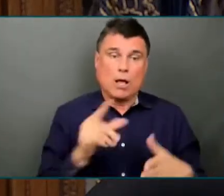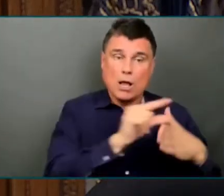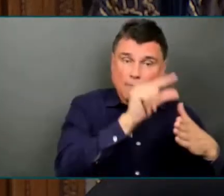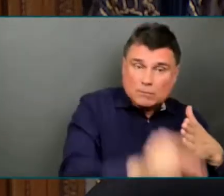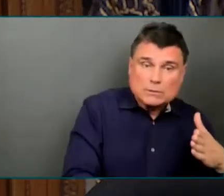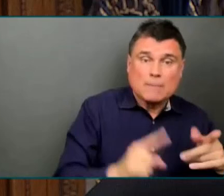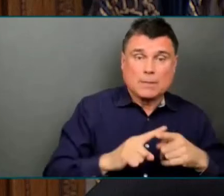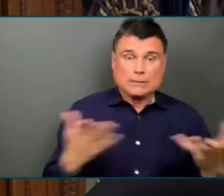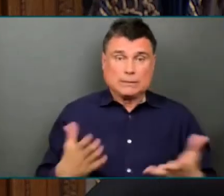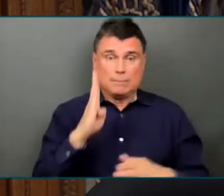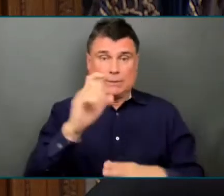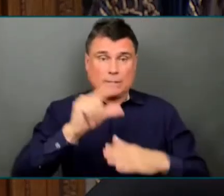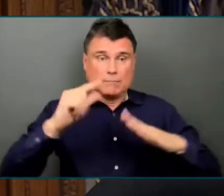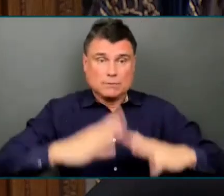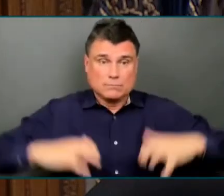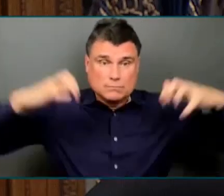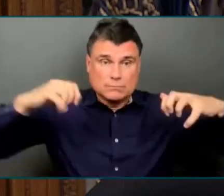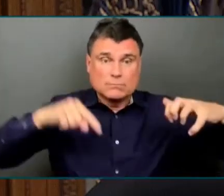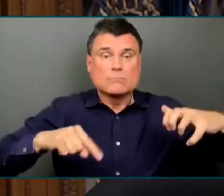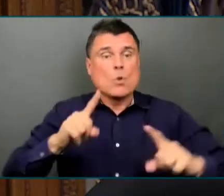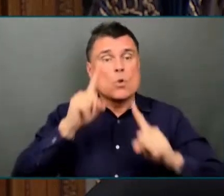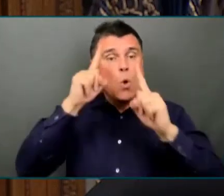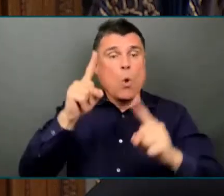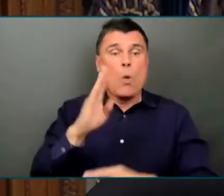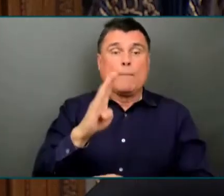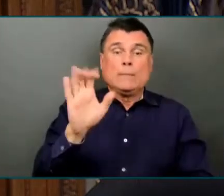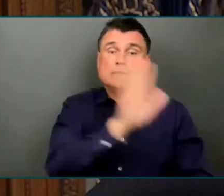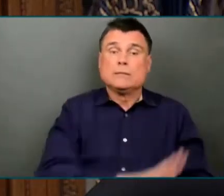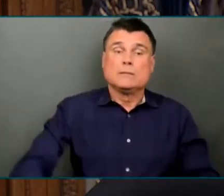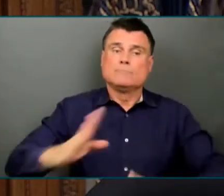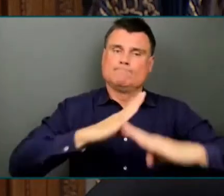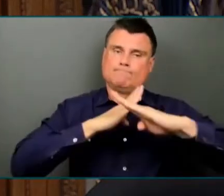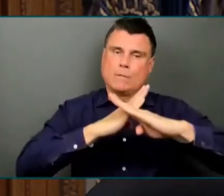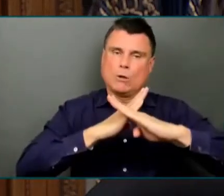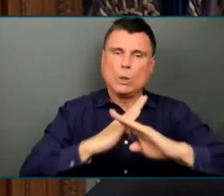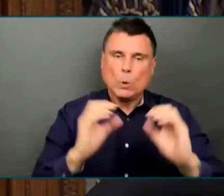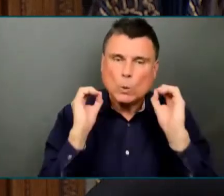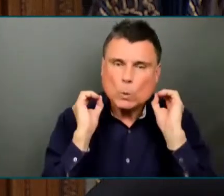every British Columbian, regardless of ability, is fully included in our incredible communities.